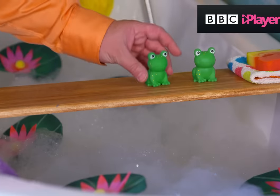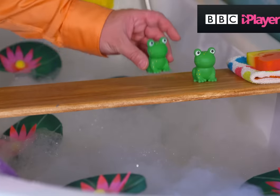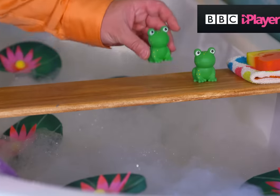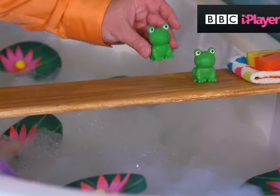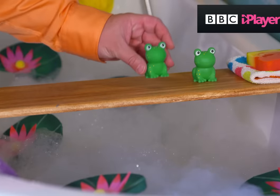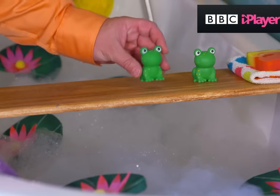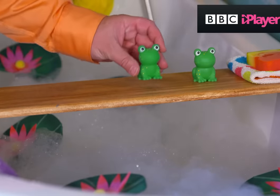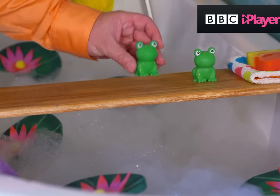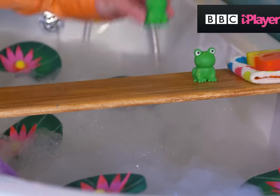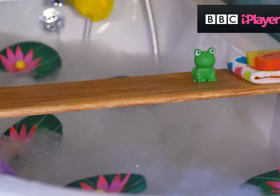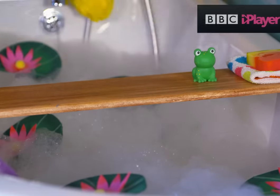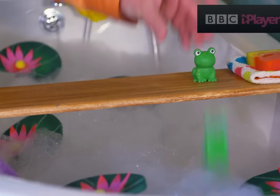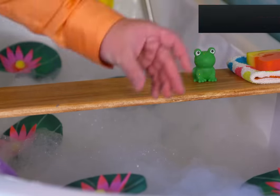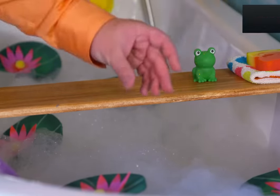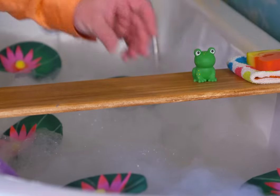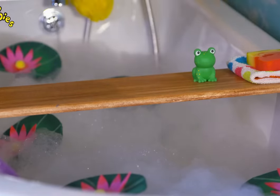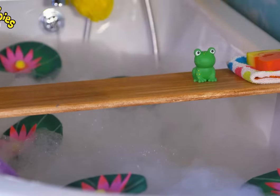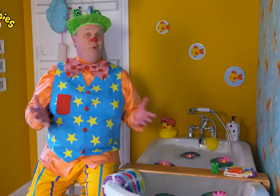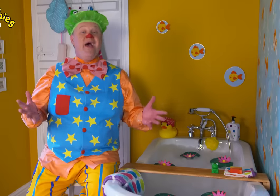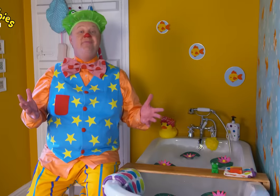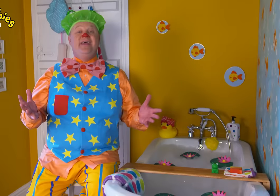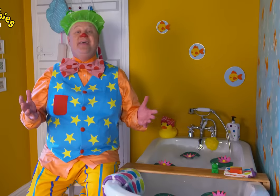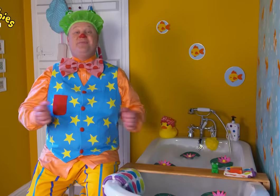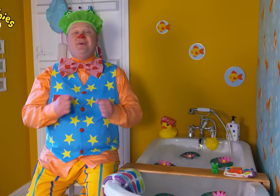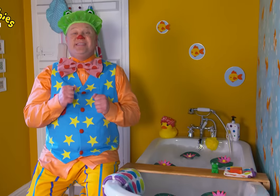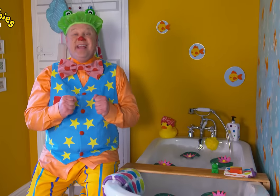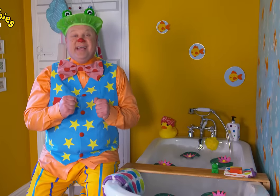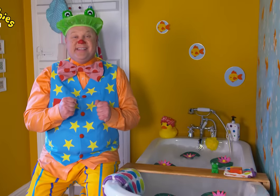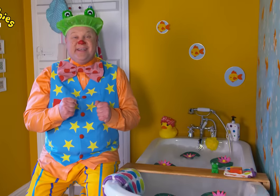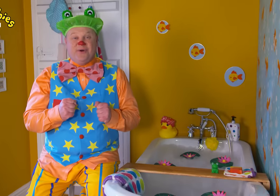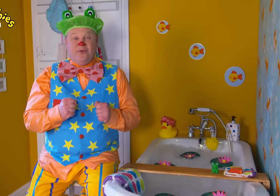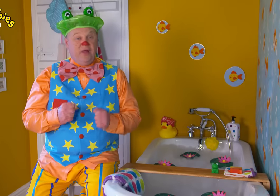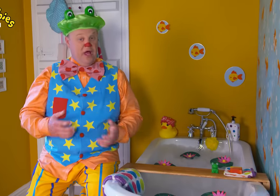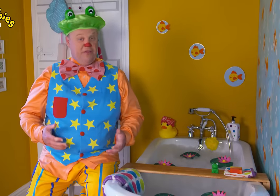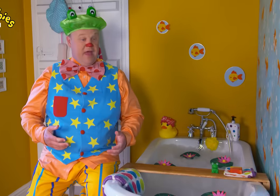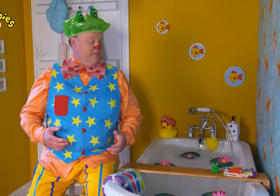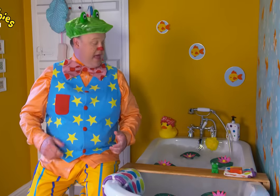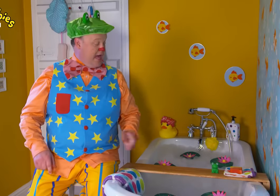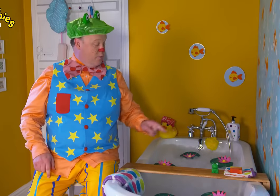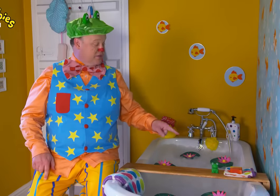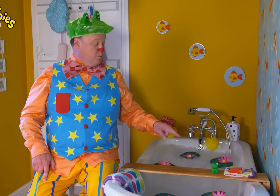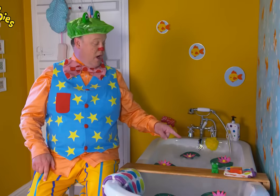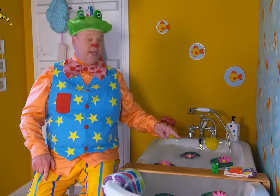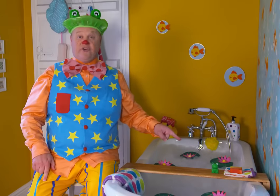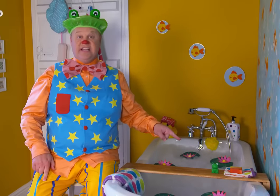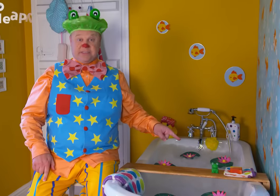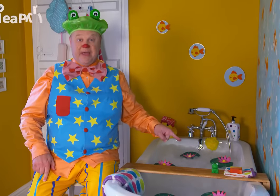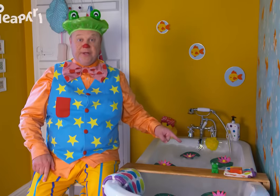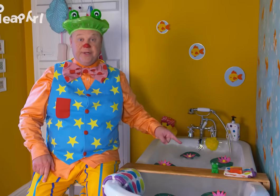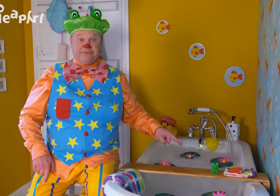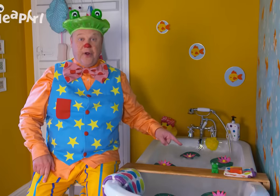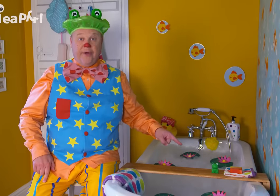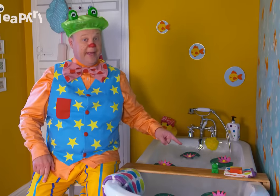one jumped into the pool where it was nice and cool then there was one green speckled frog